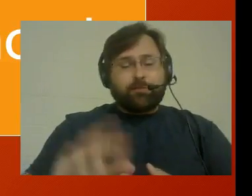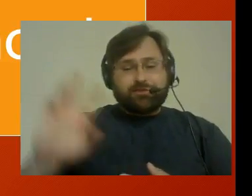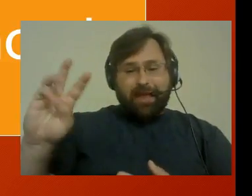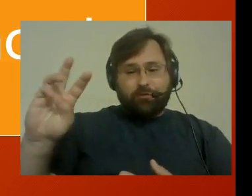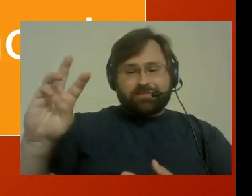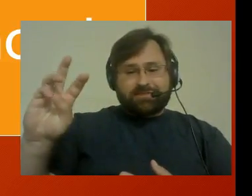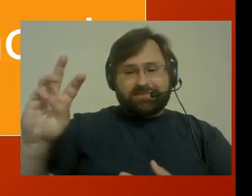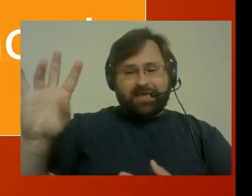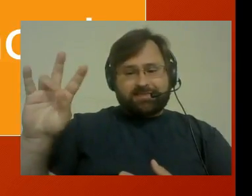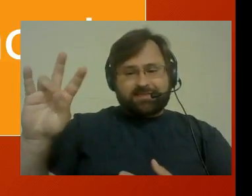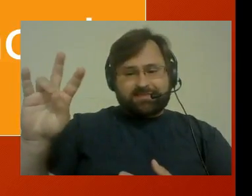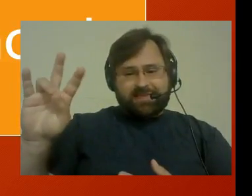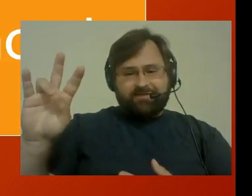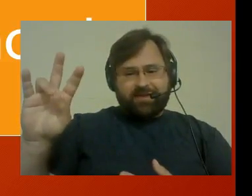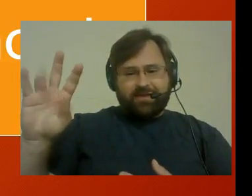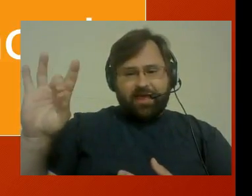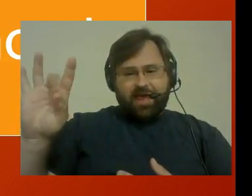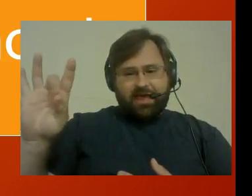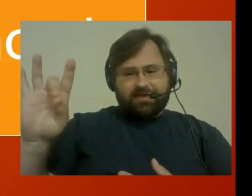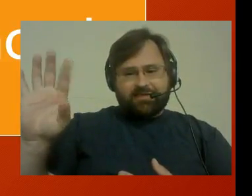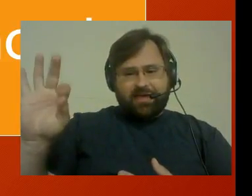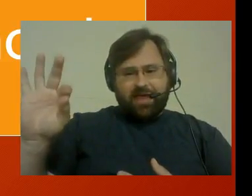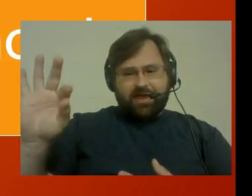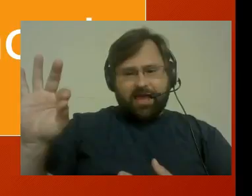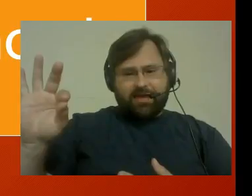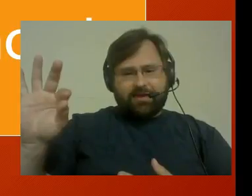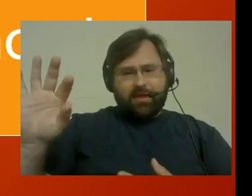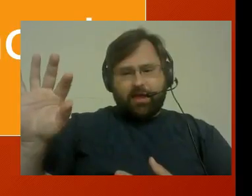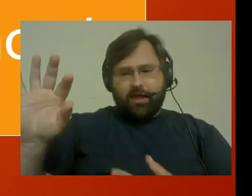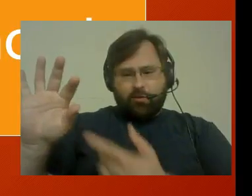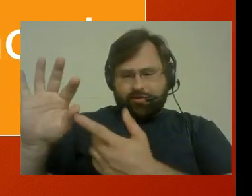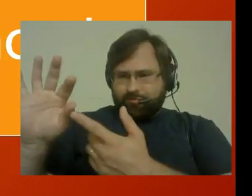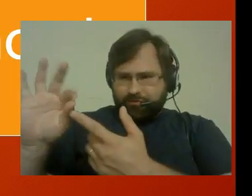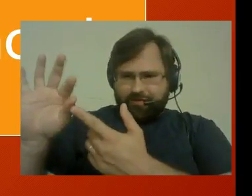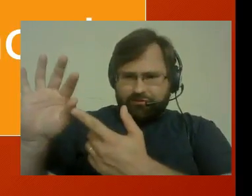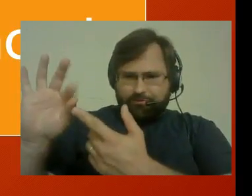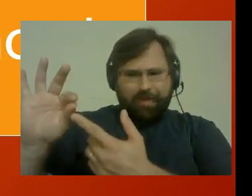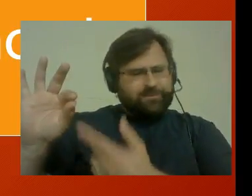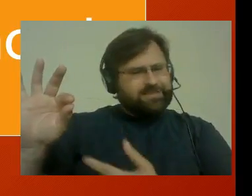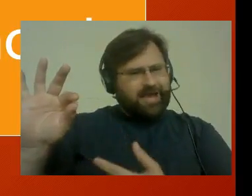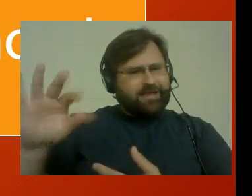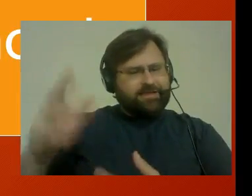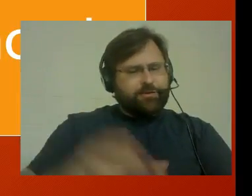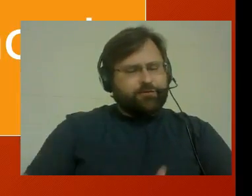six seven eight and nine where the fingers bounce slightly during the